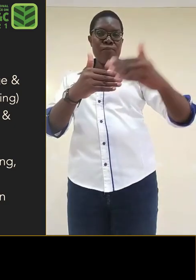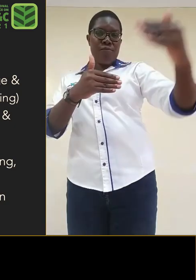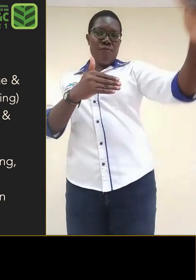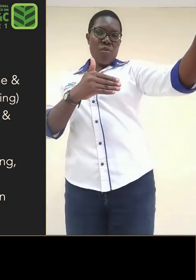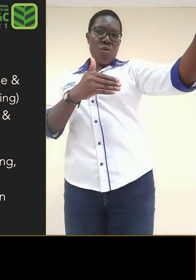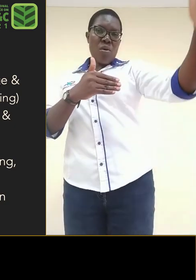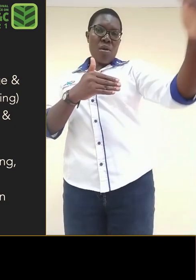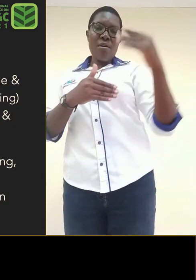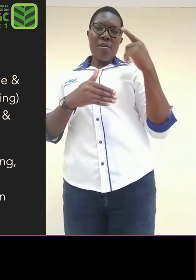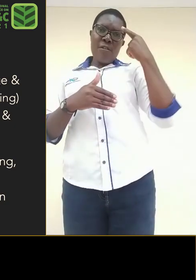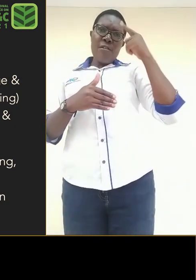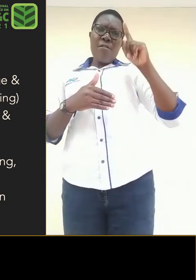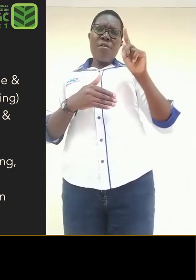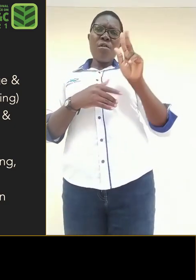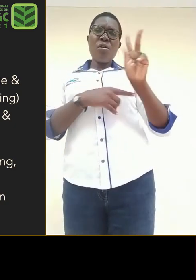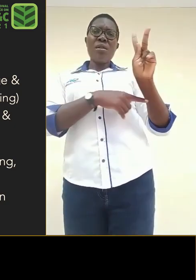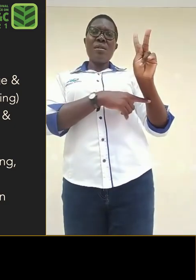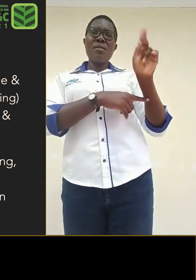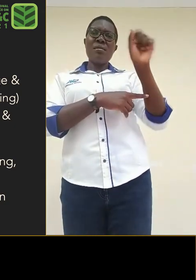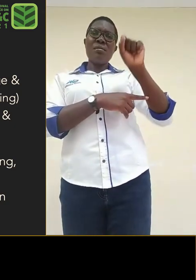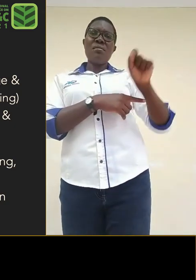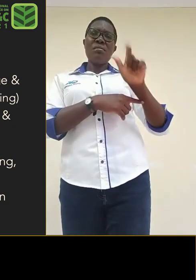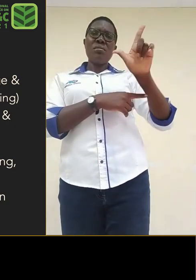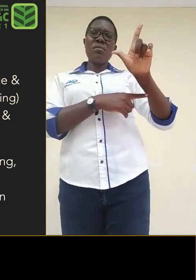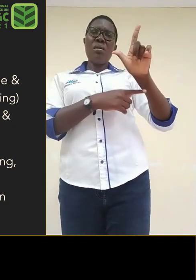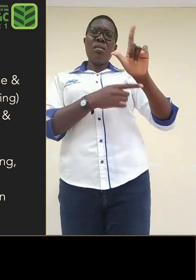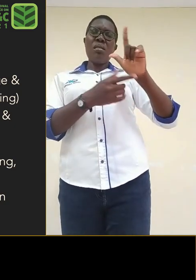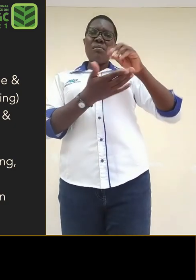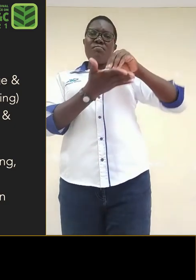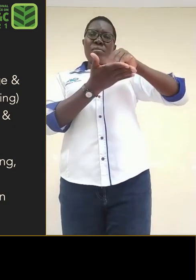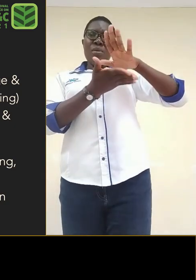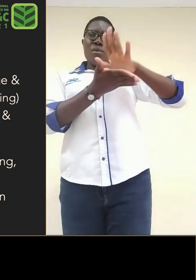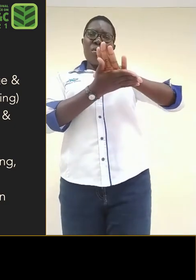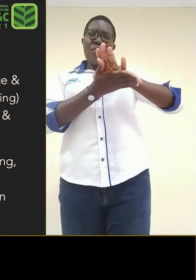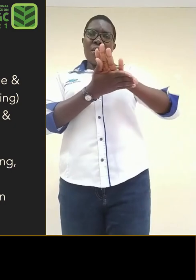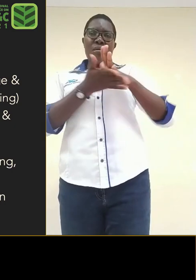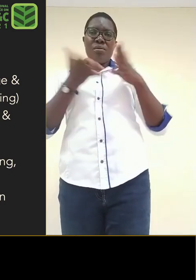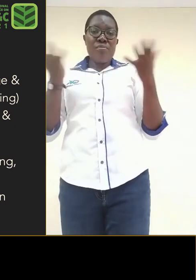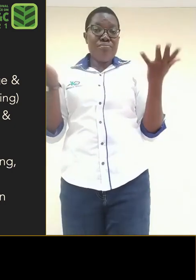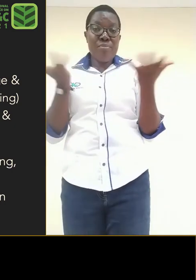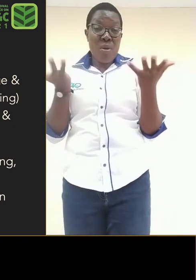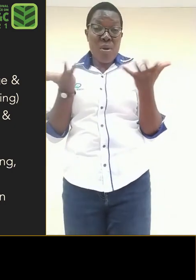So the way forward for KSL documentation...